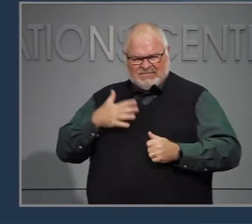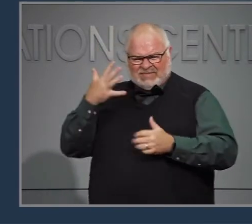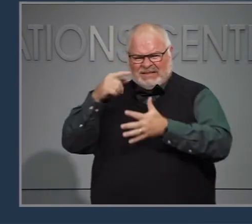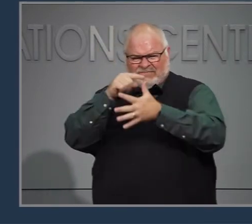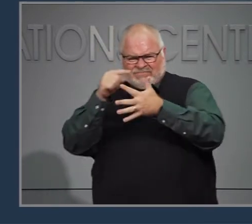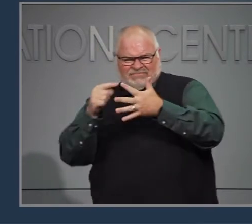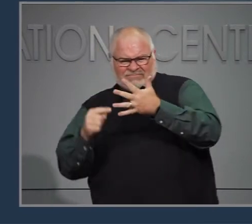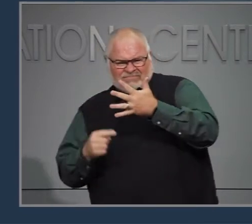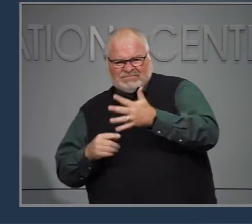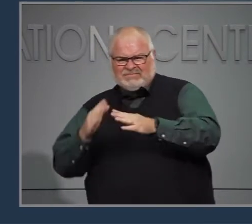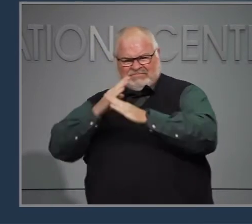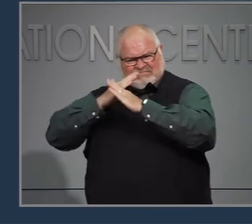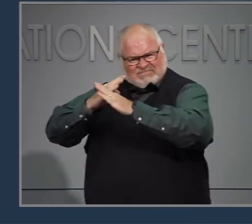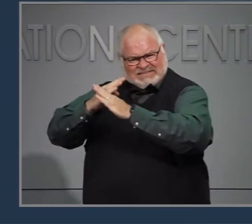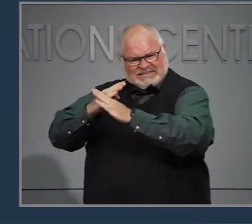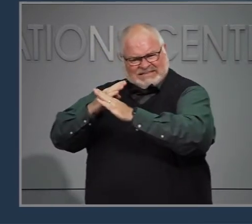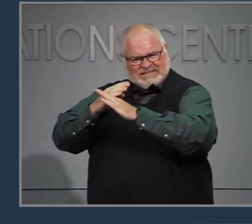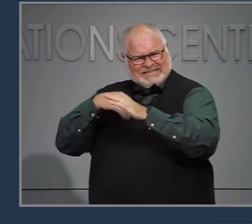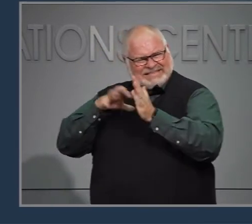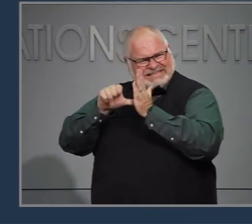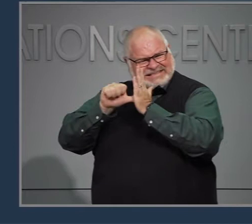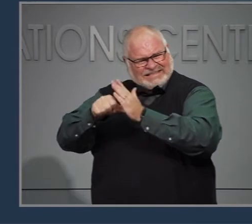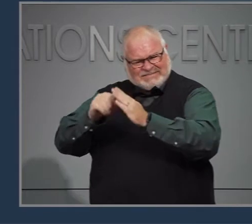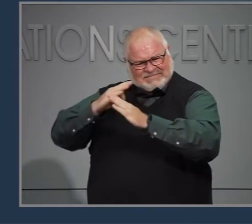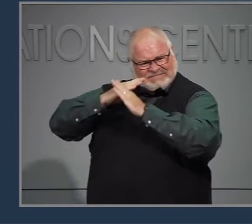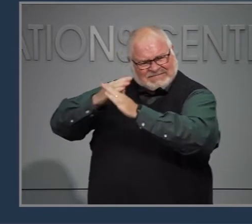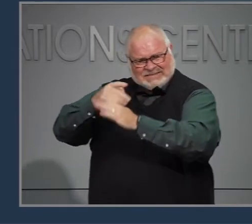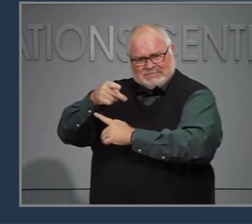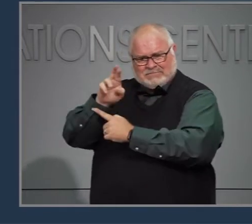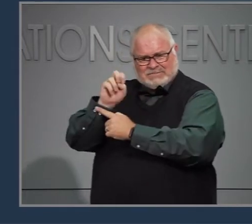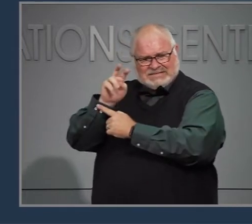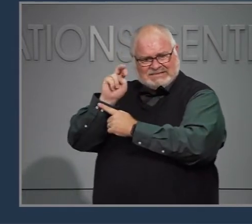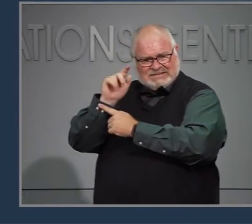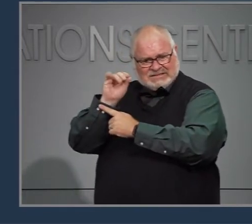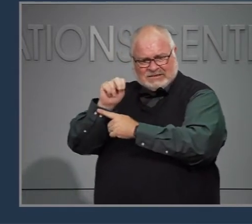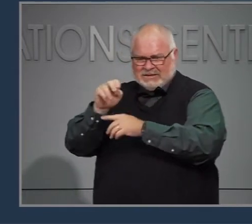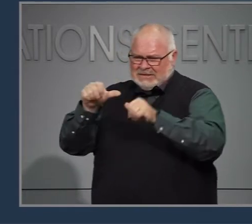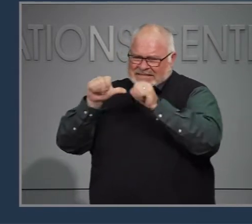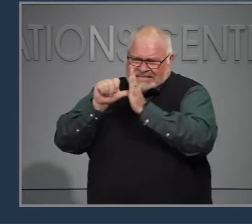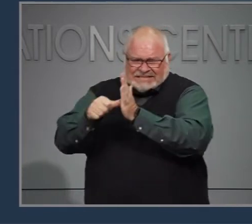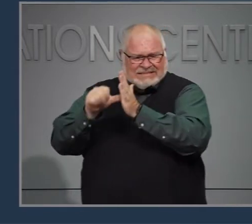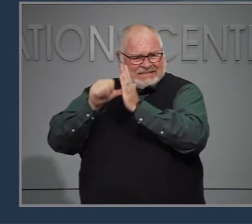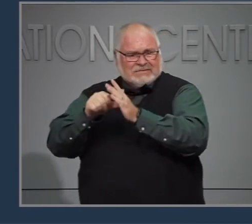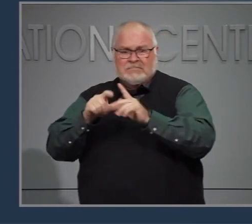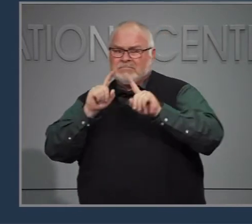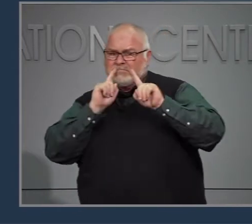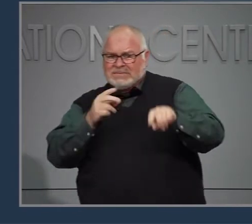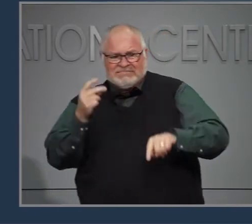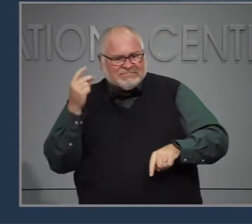PREVENTION IS A CENTRAL ELEMENT OF OUR RESPONSE WE WANT TO DO EVERYTHING POSSIBLE TO KEEP